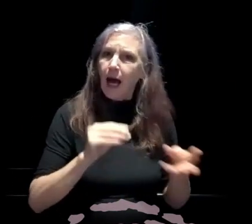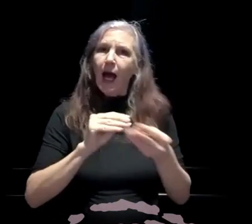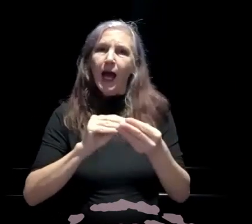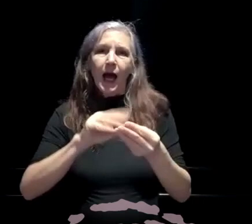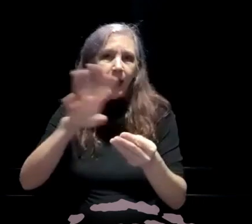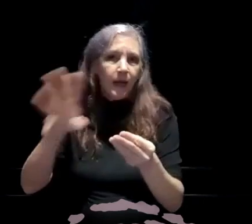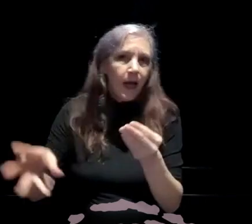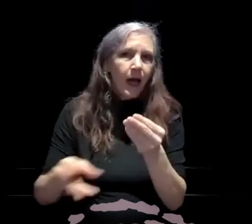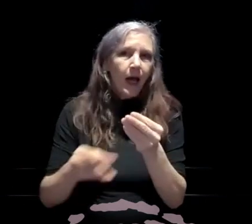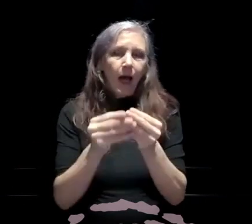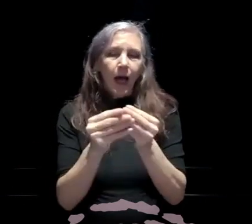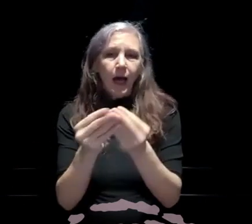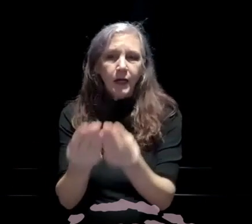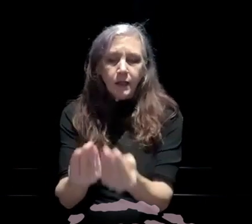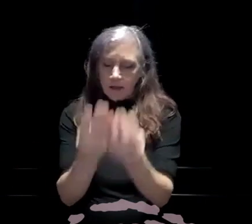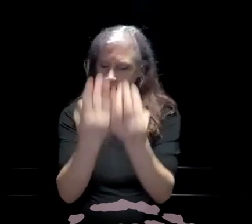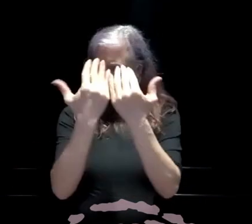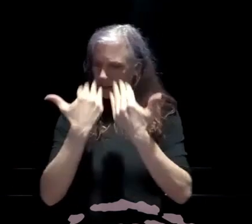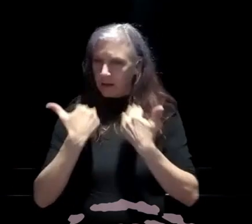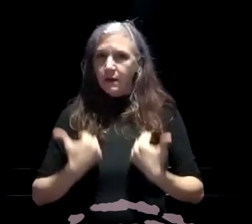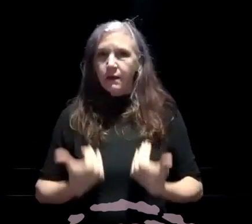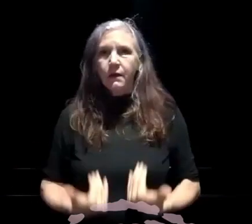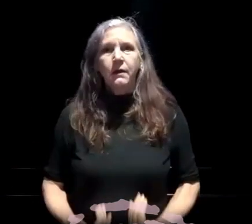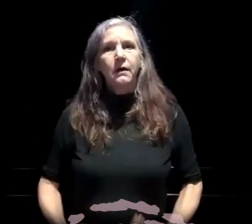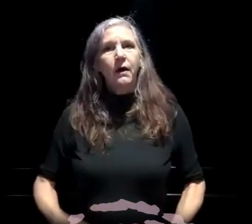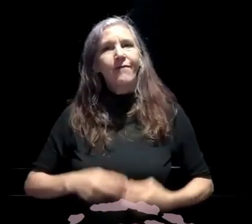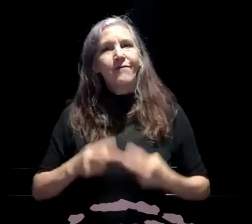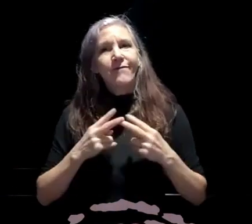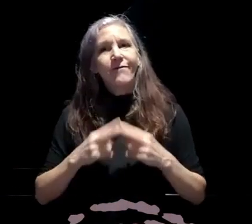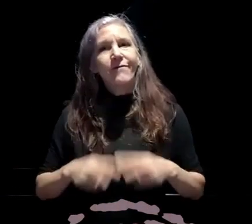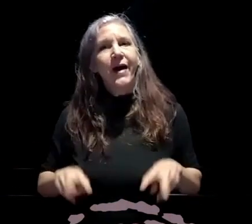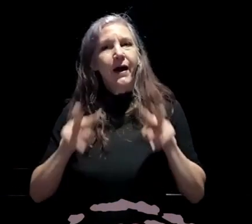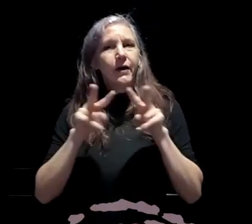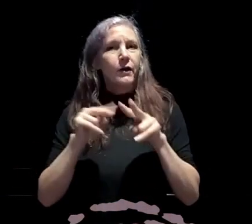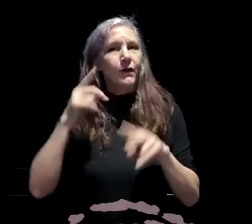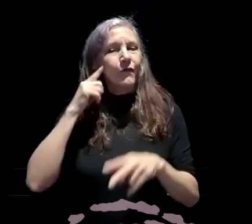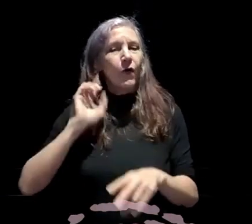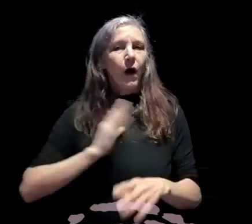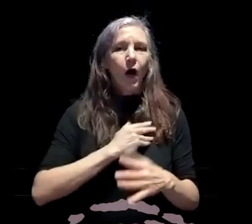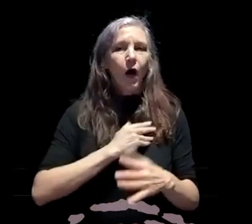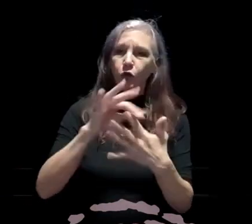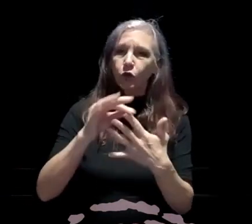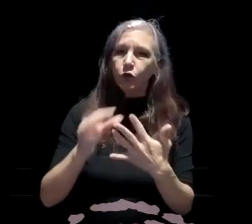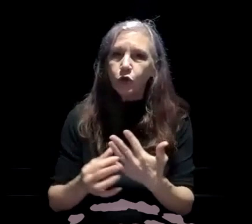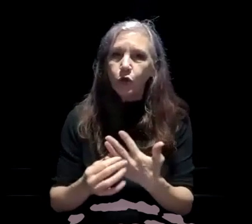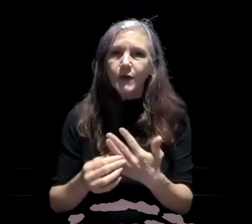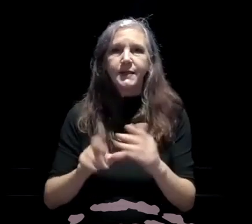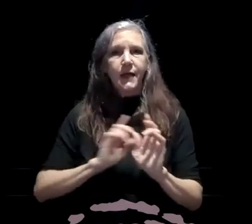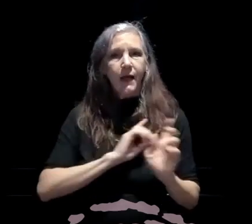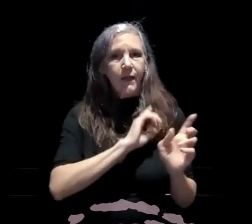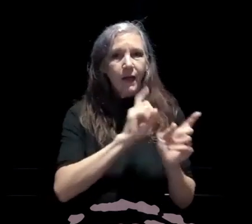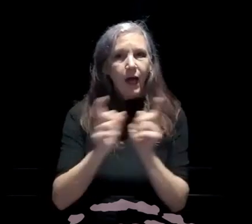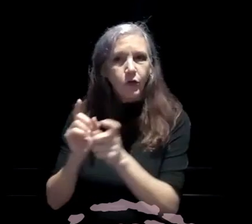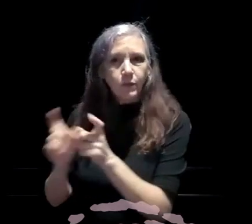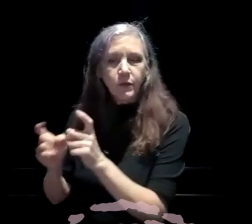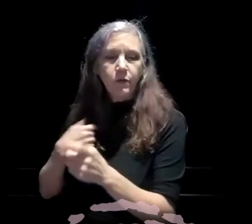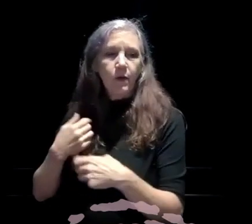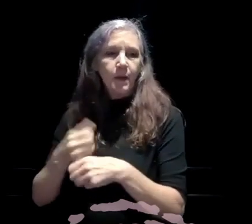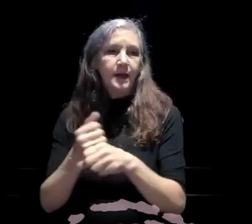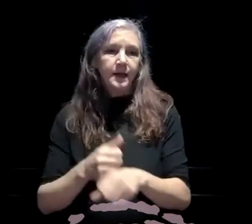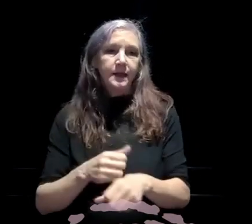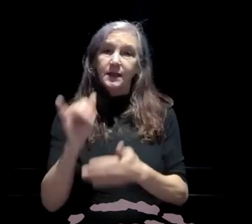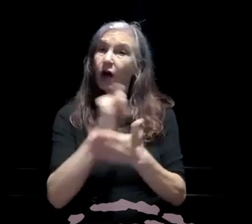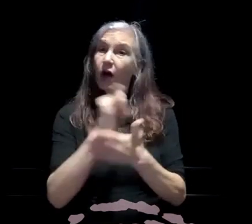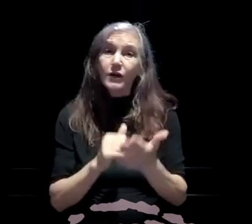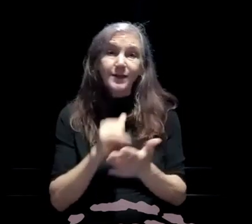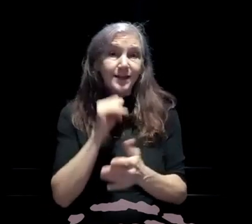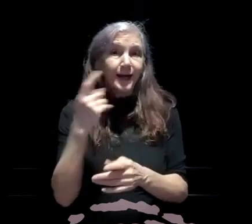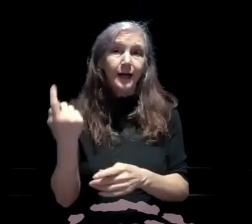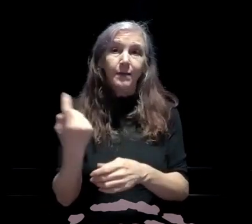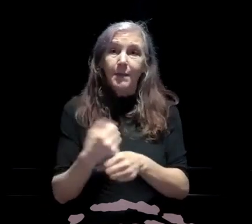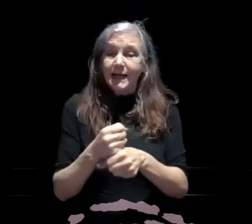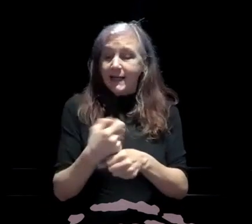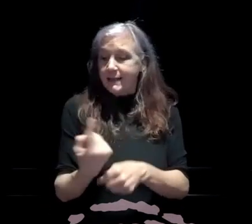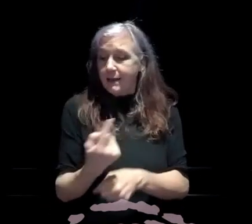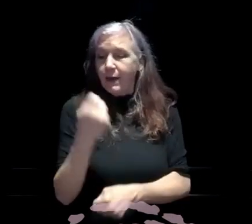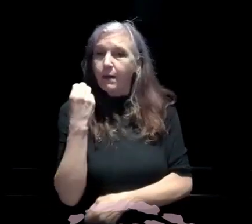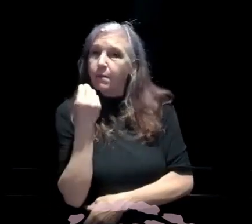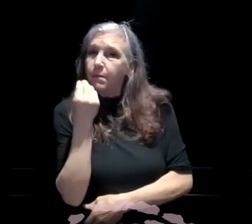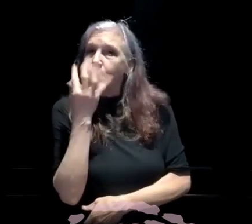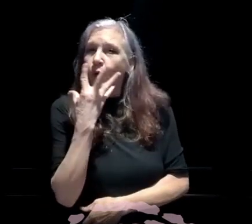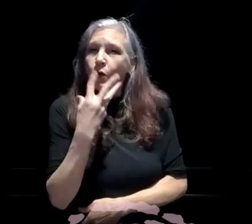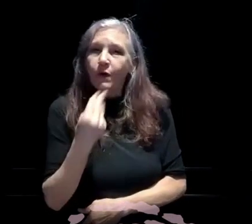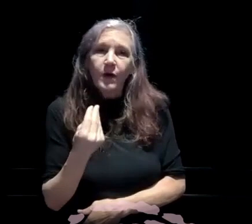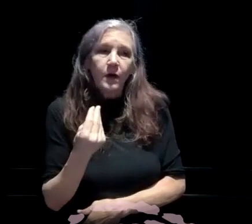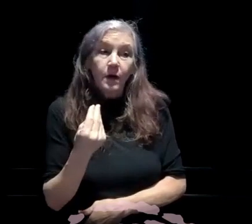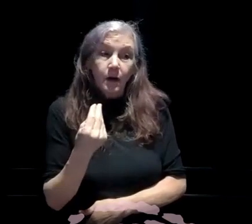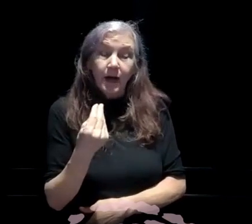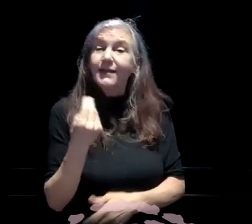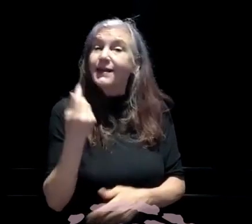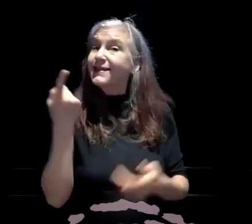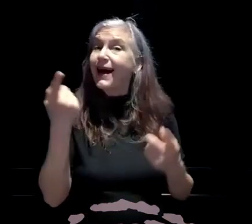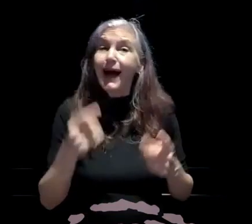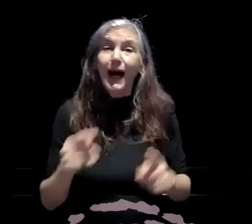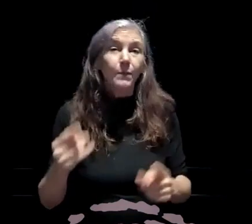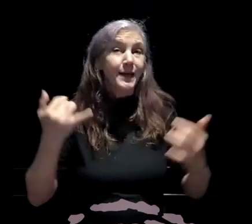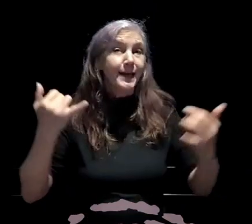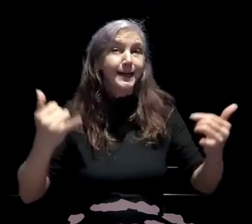Because arts and creativity are not just about making something beautiful, even though that is happening all around us today.